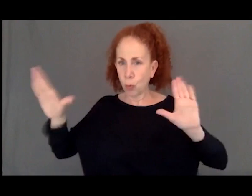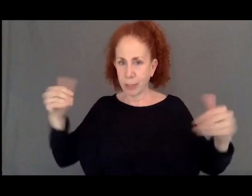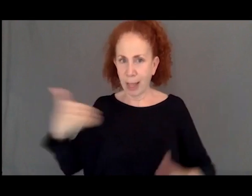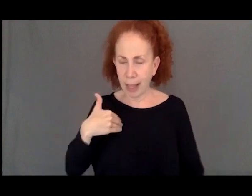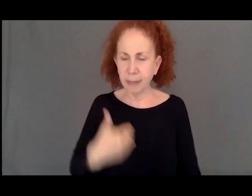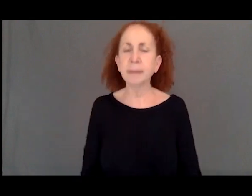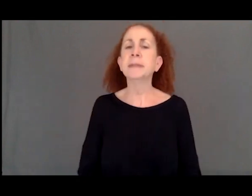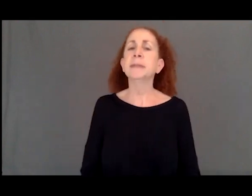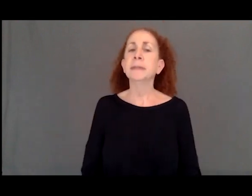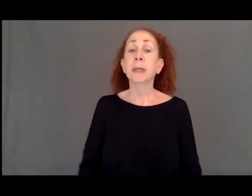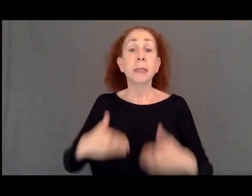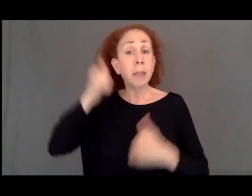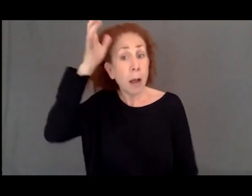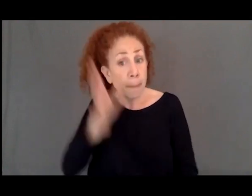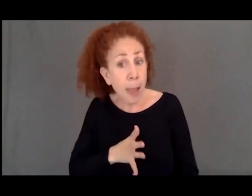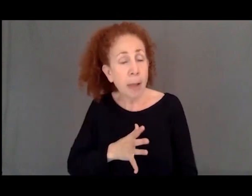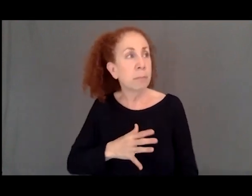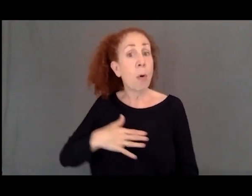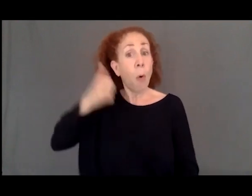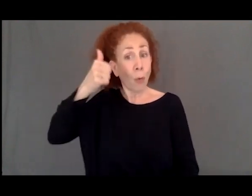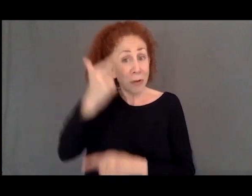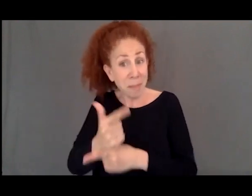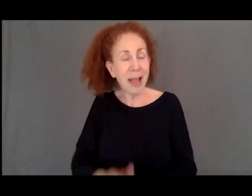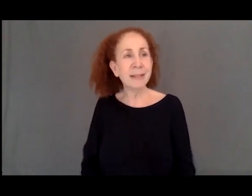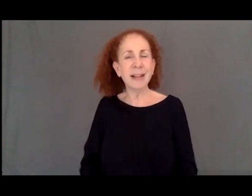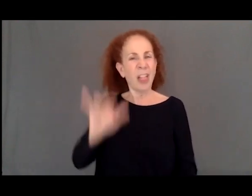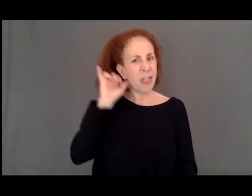And when it came to young men and older men, familiarity,